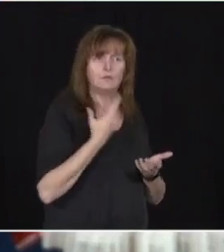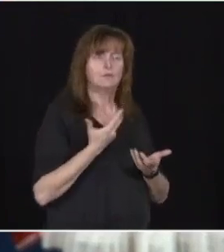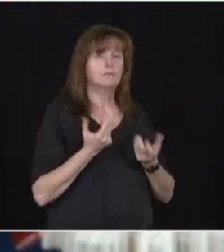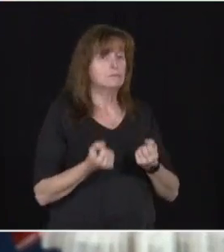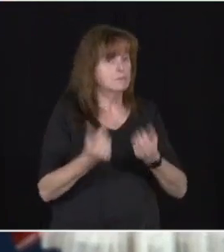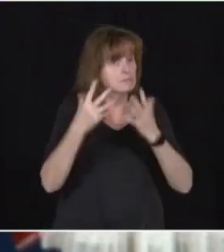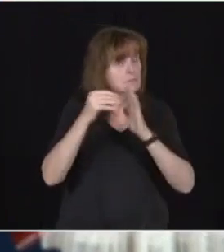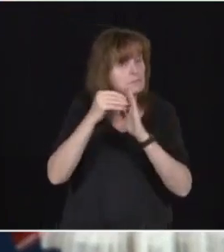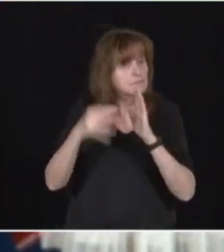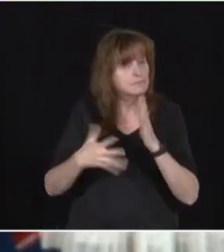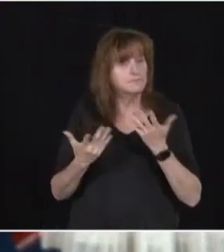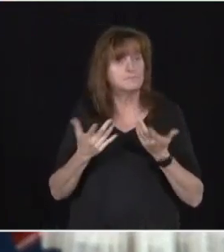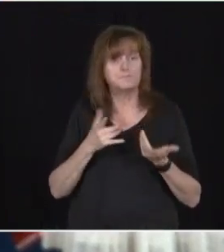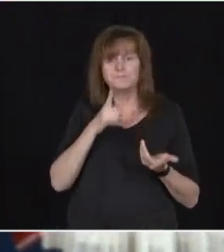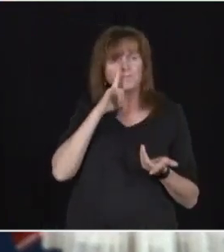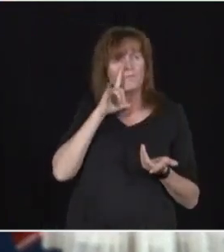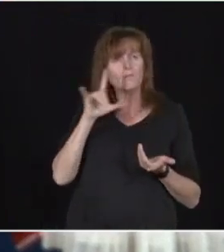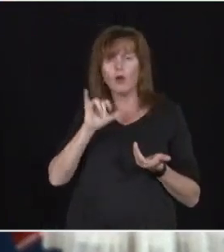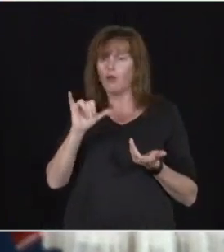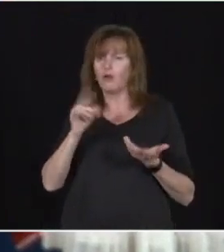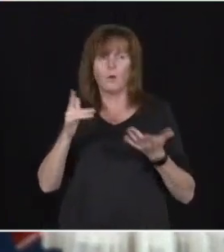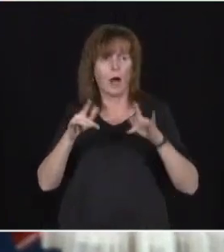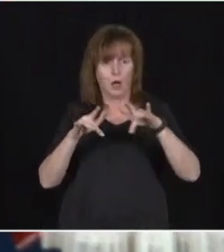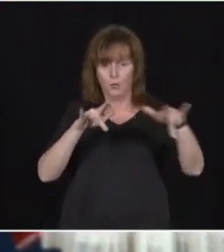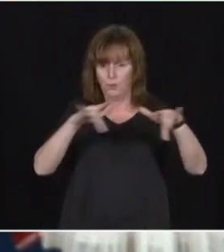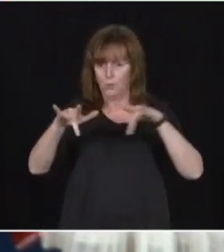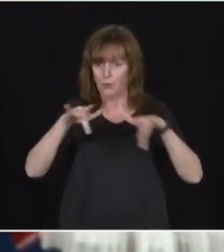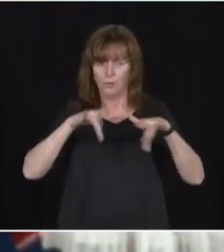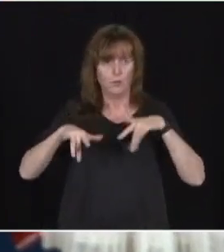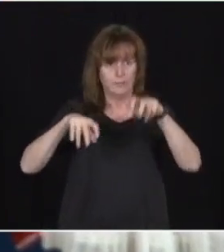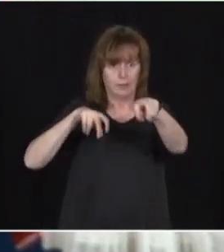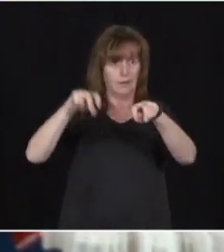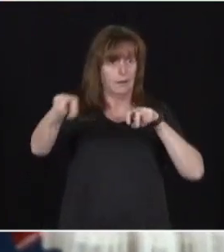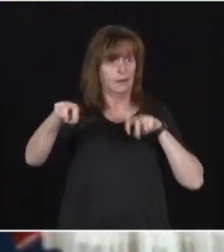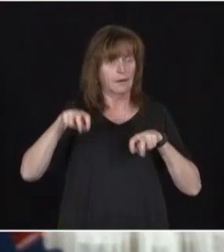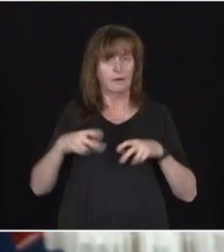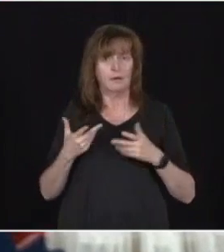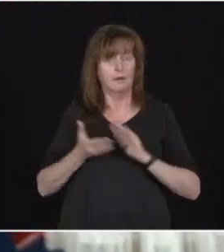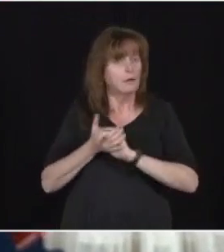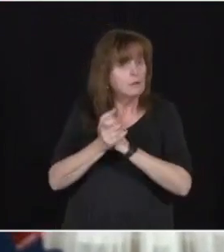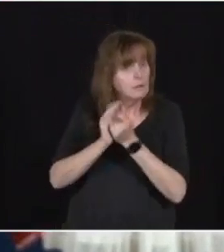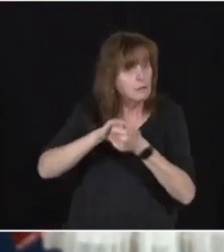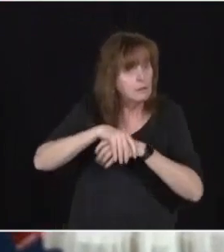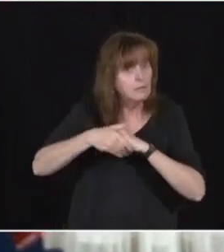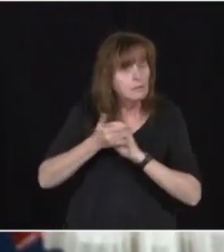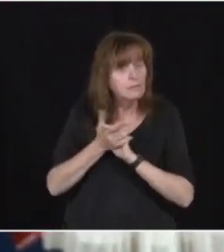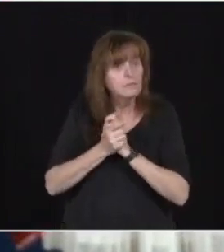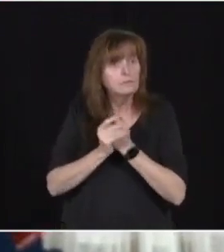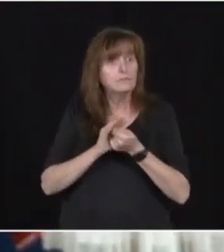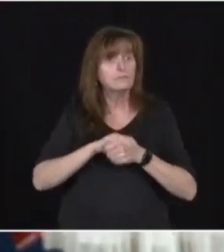providing guidance on how many students ought to be in a classy and what the appropriate spacing and particles are for personal hygiene.